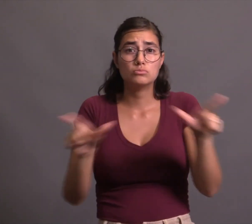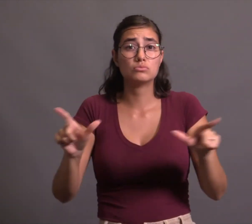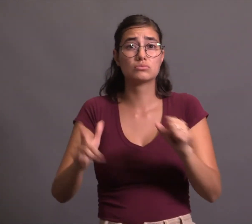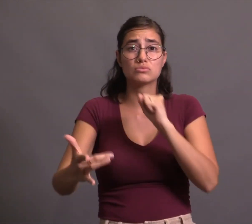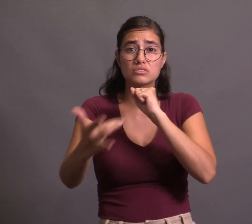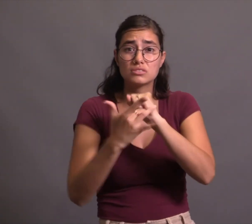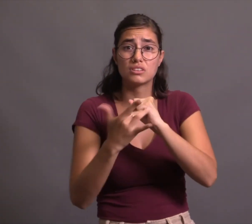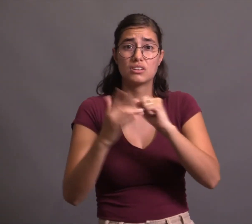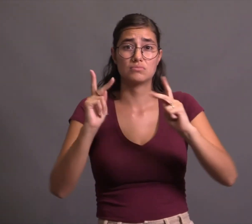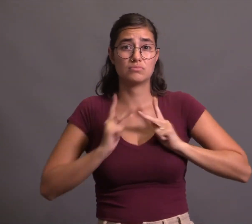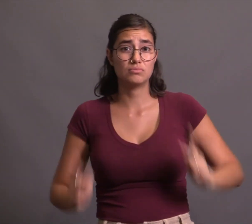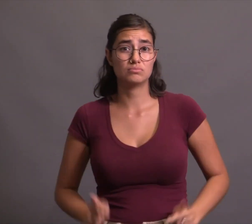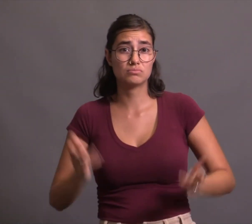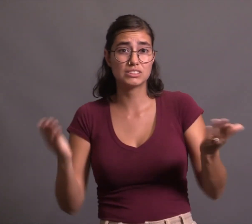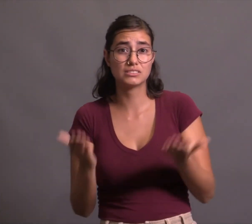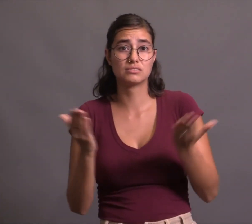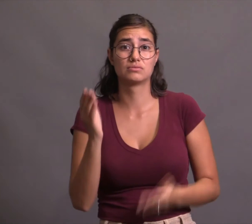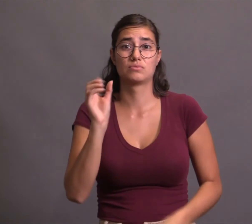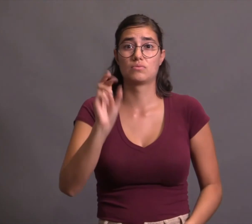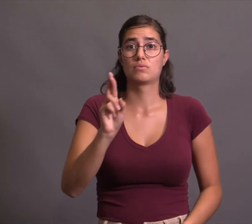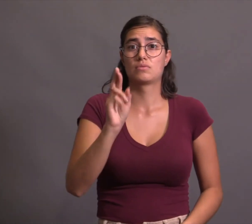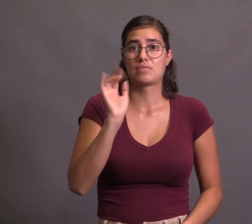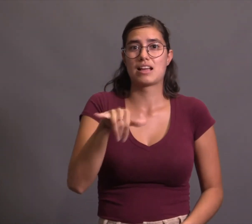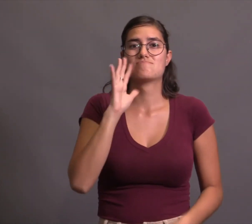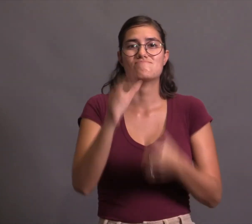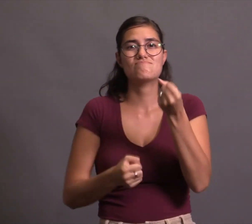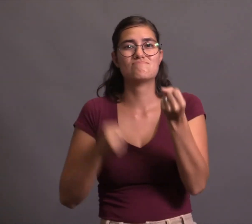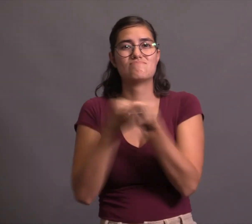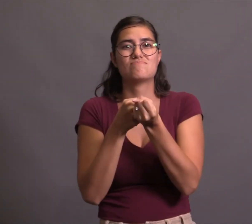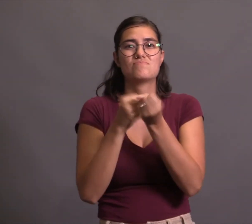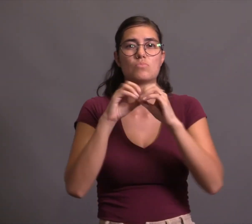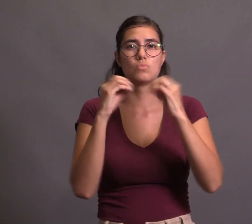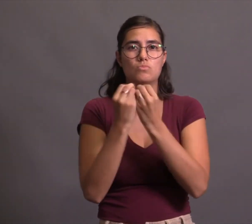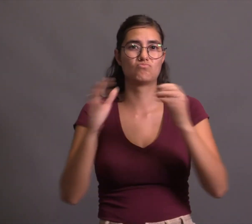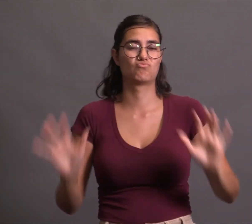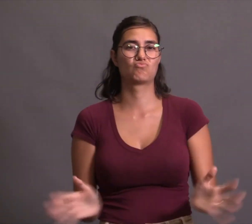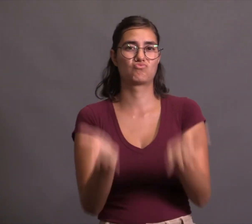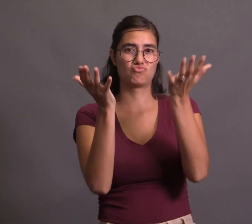technology, or physical presence, will enable the organization to thrive.